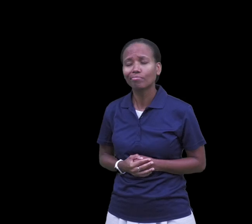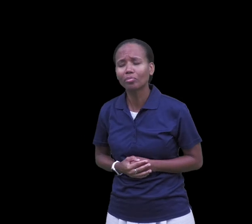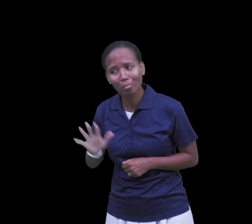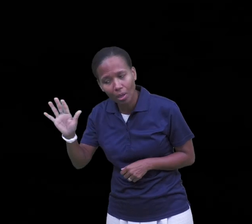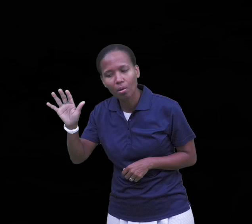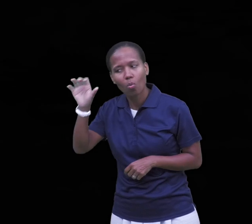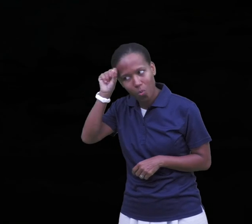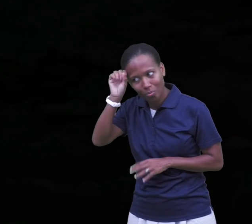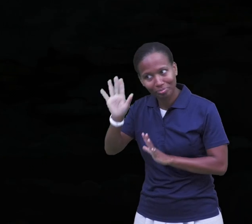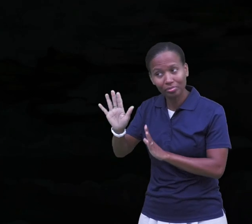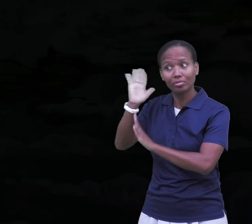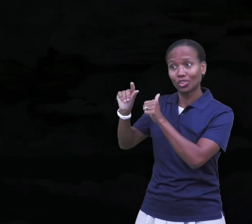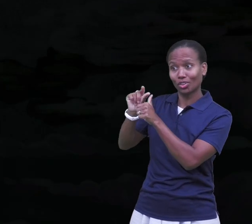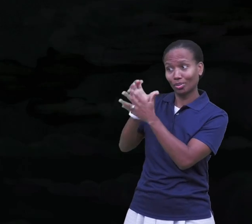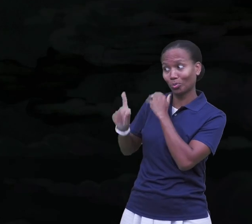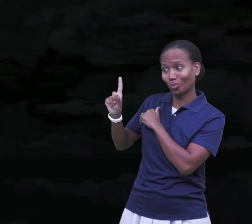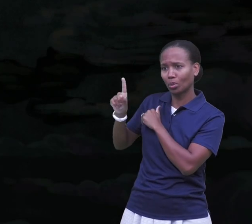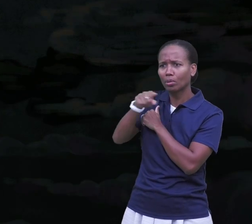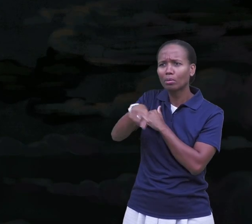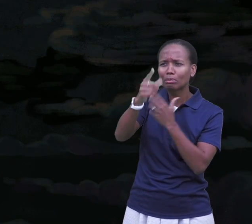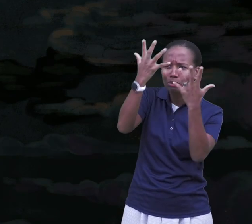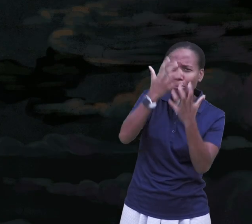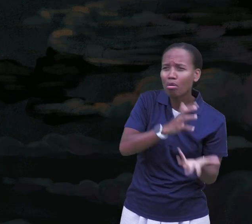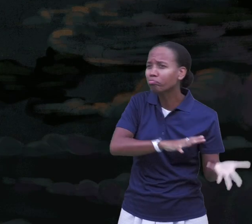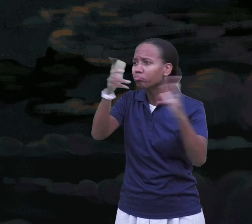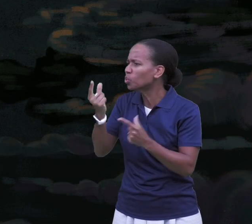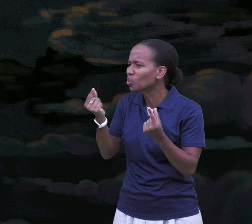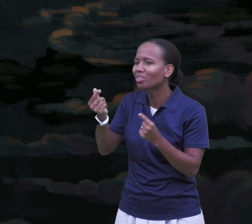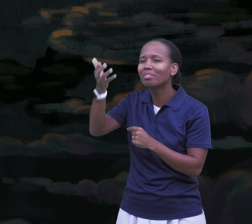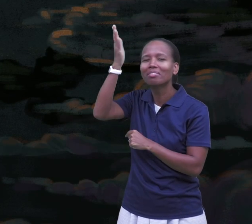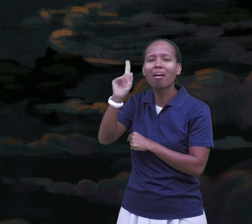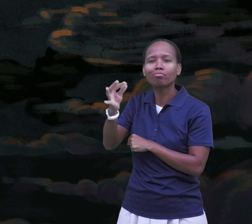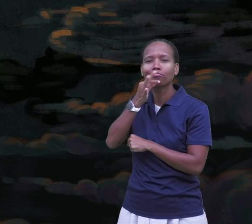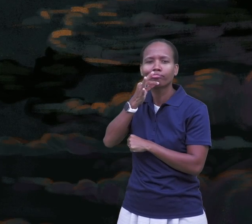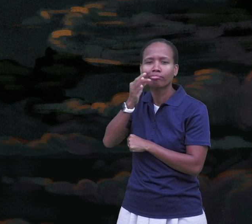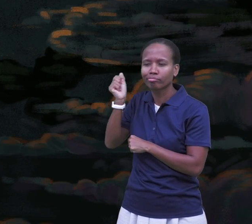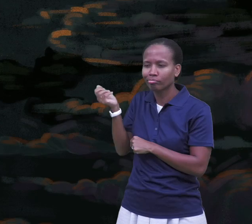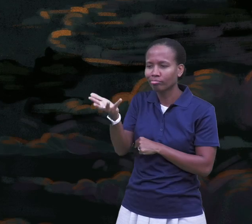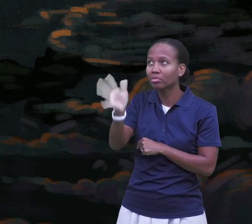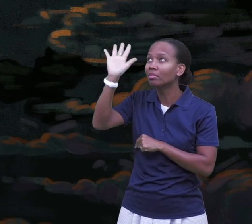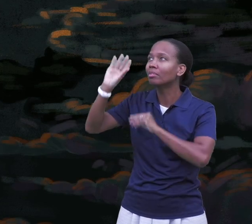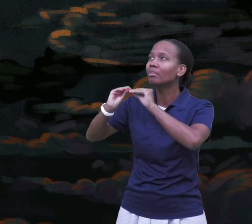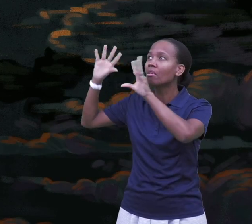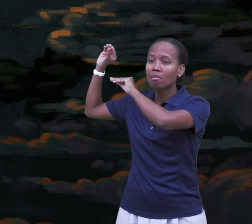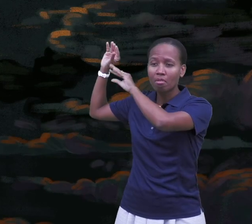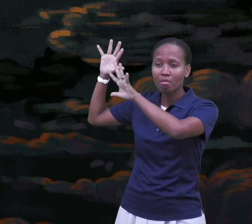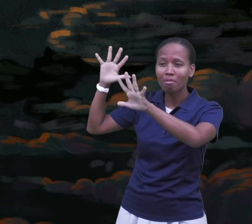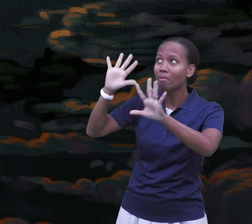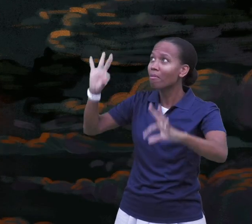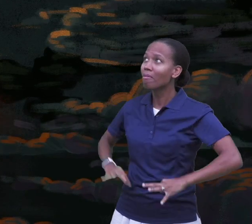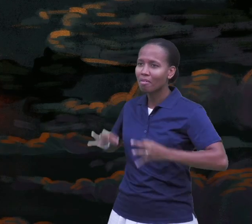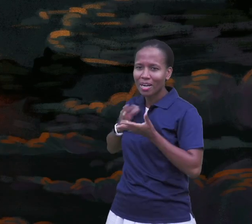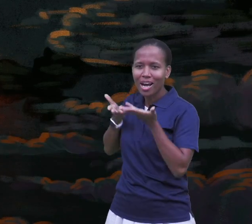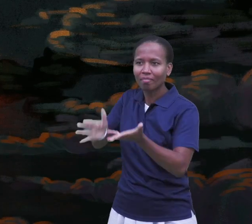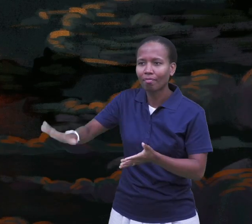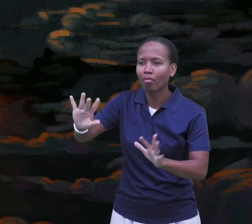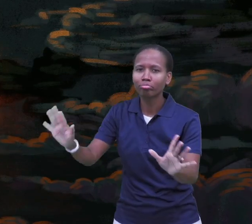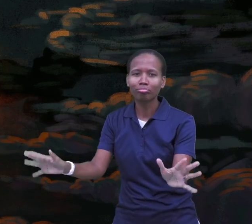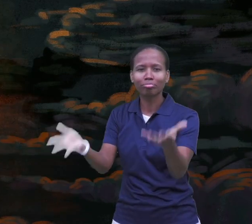Tim: It is. But remember, in Genesis 1 God overcame darkness and chaos with his light and life.